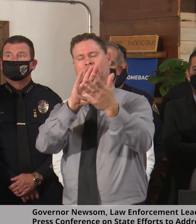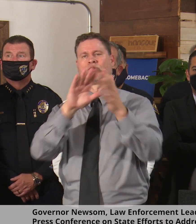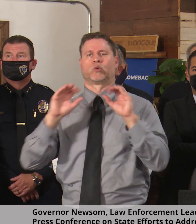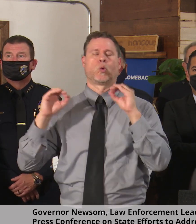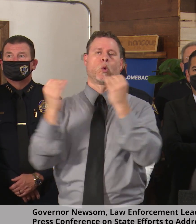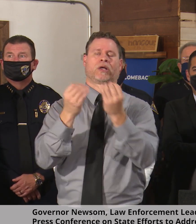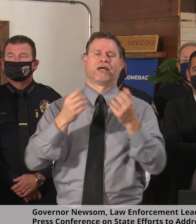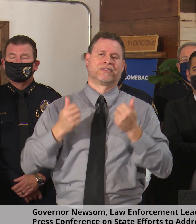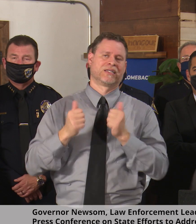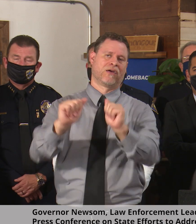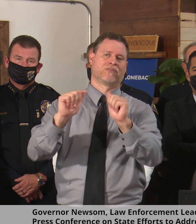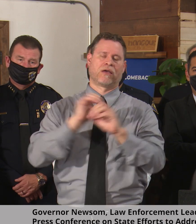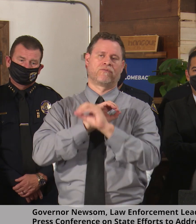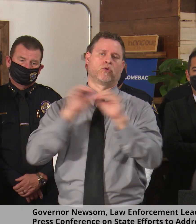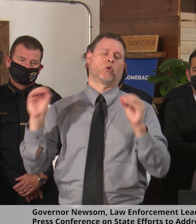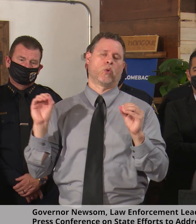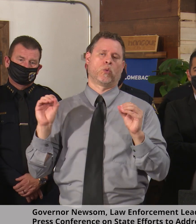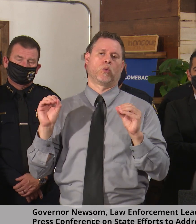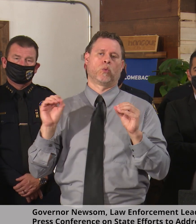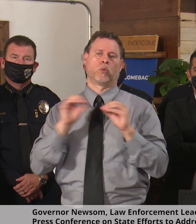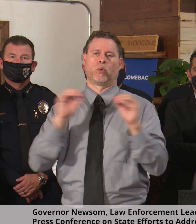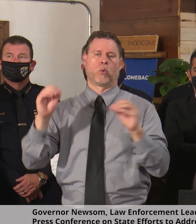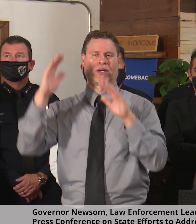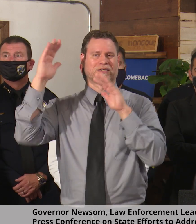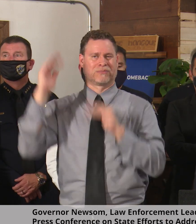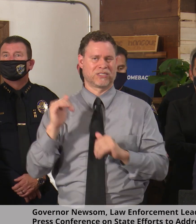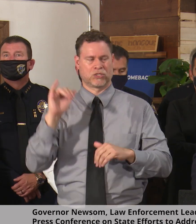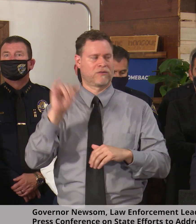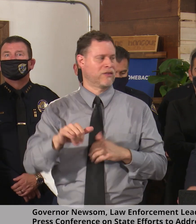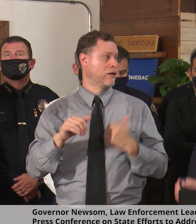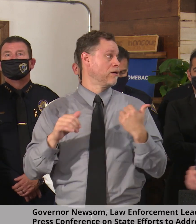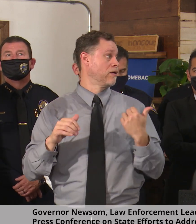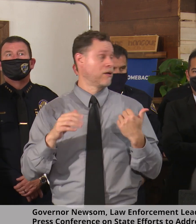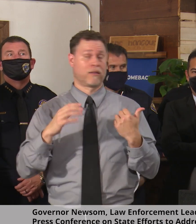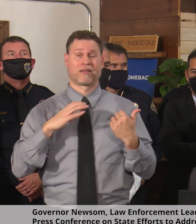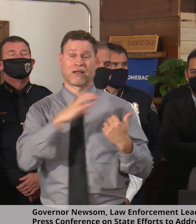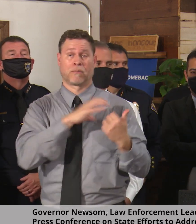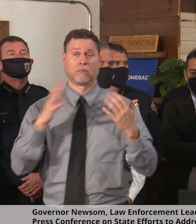efforts and I have no no expectation of that and I don't think the commissioner has necessarily